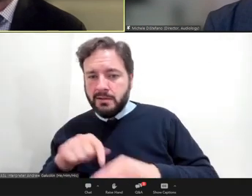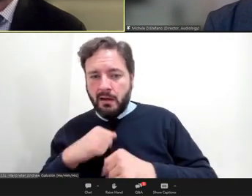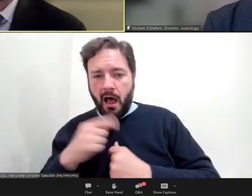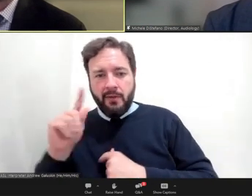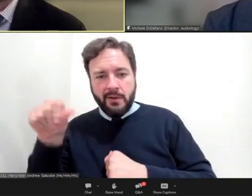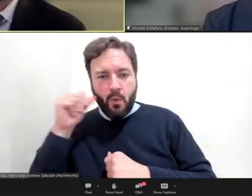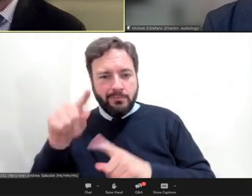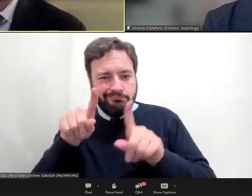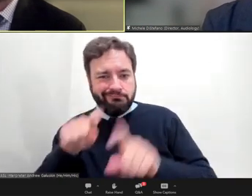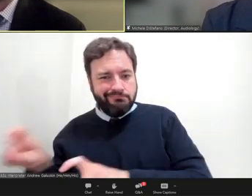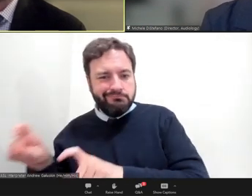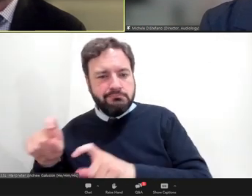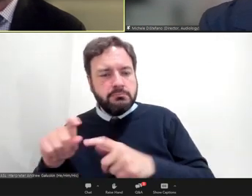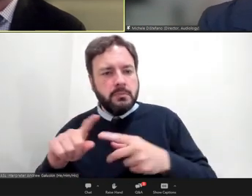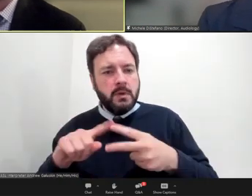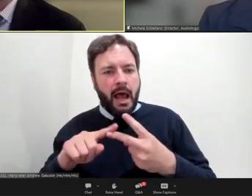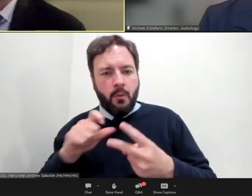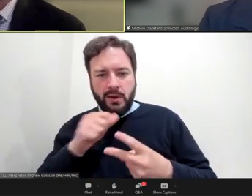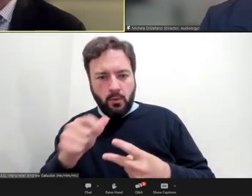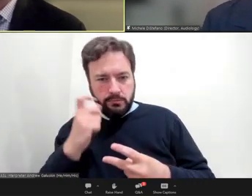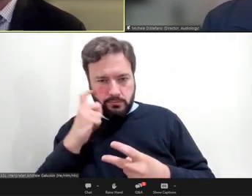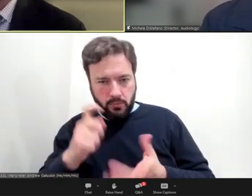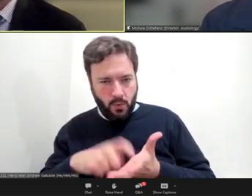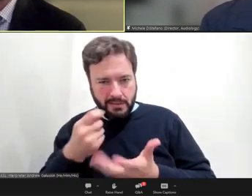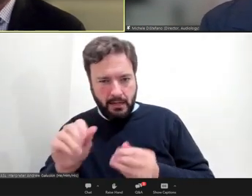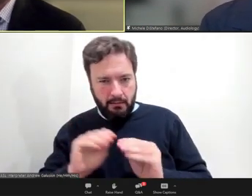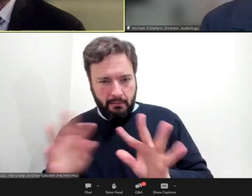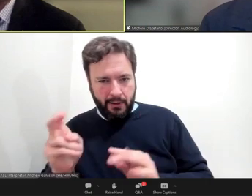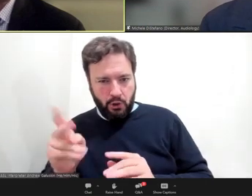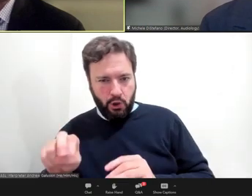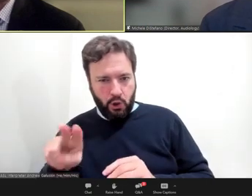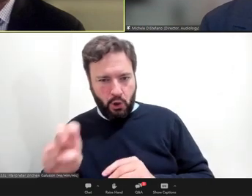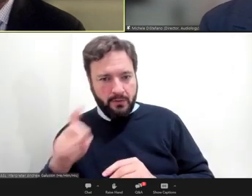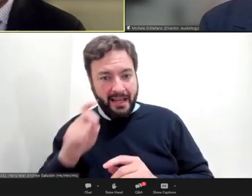testing and we're not seeing a clear nerve, as long as the cochlea itself appears to be